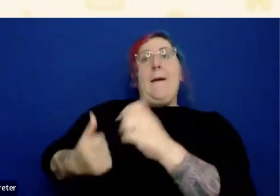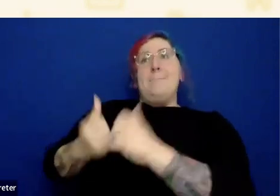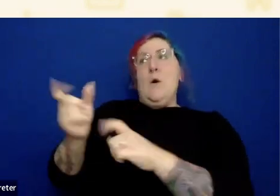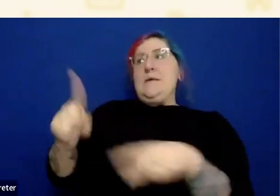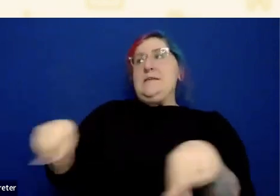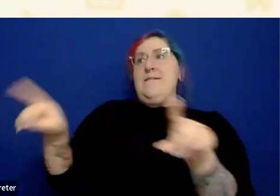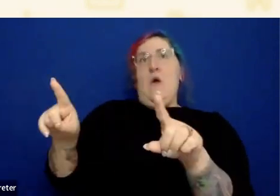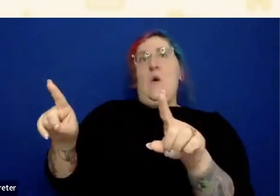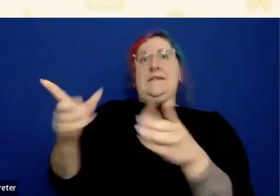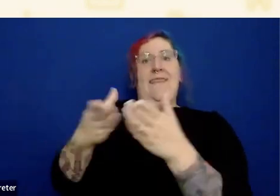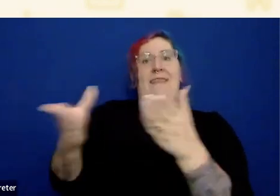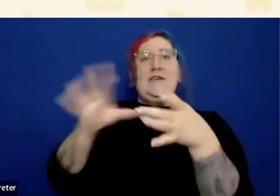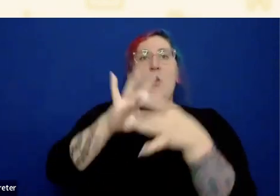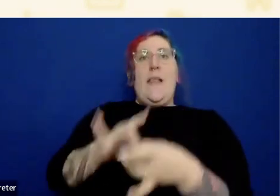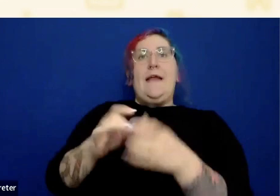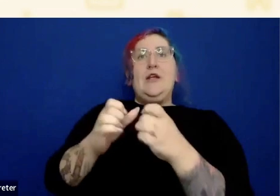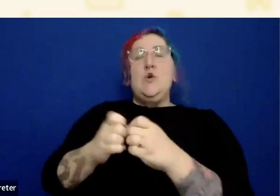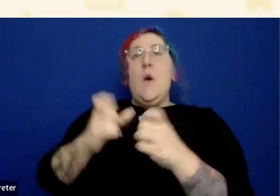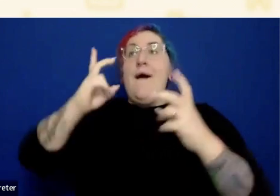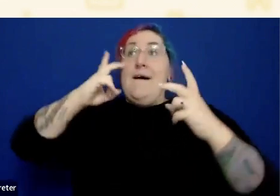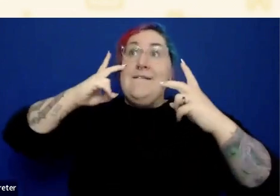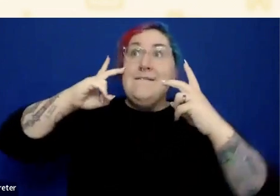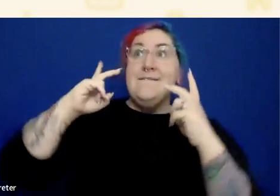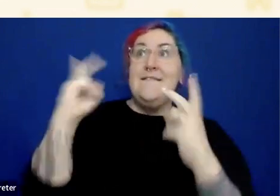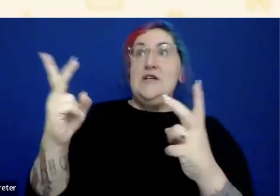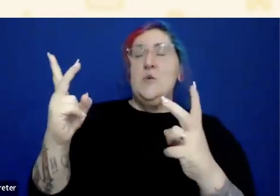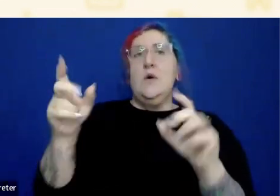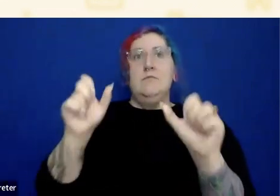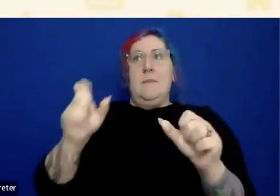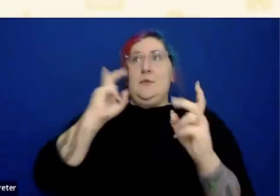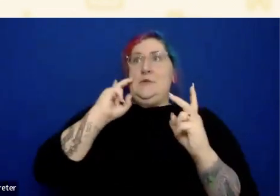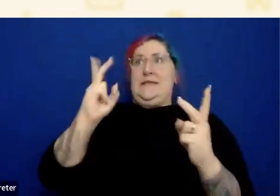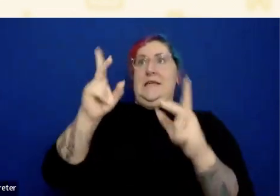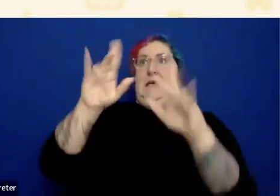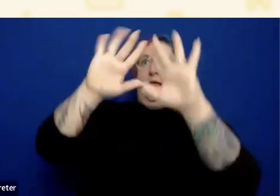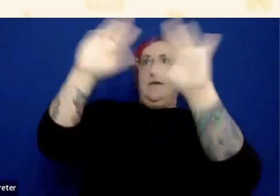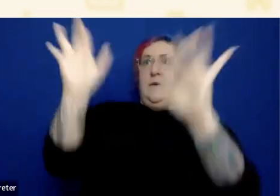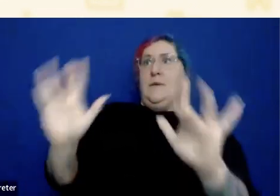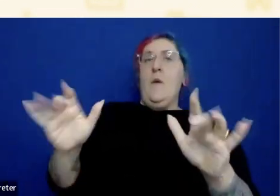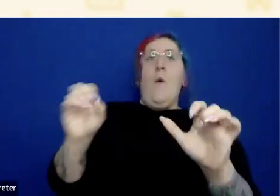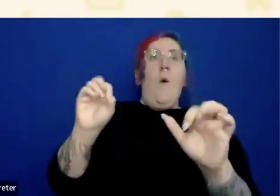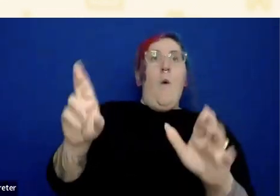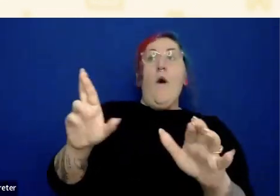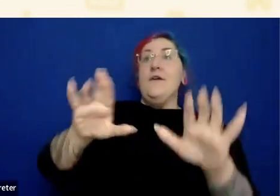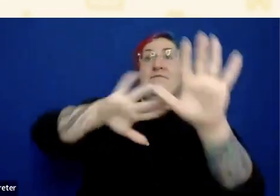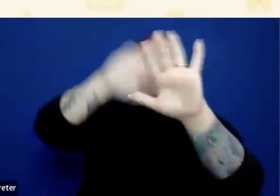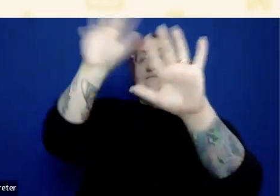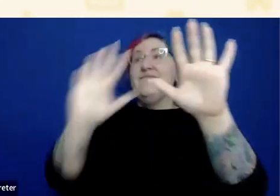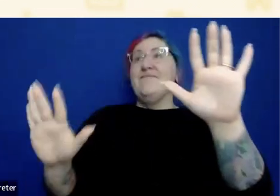or visual styles, and things like that, which, sadly, are lost on me as a screen-reader user.